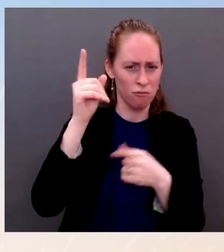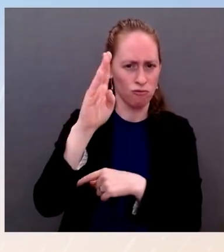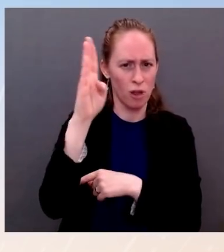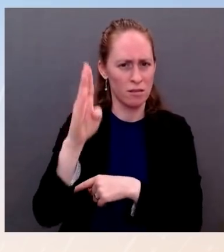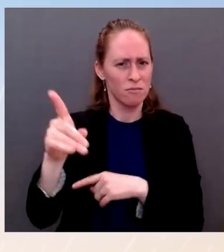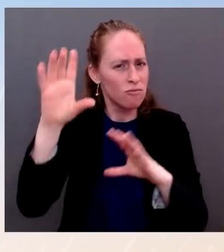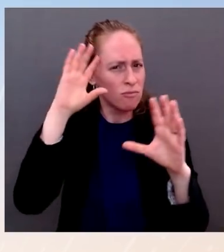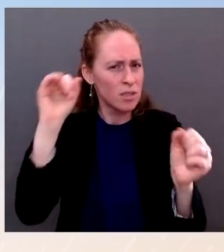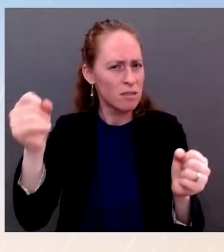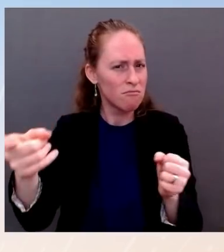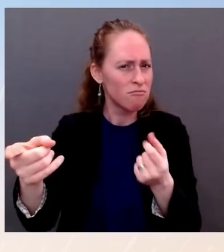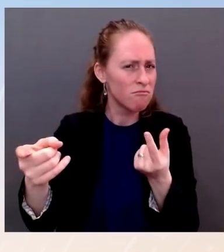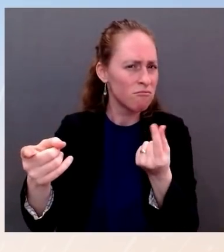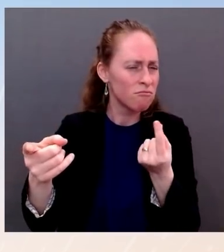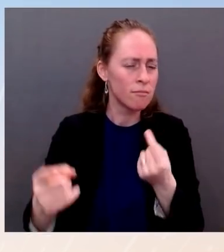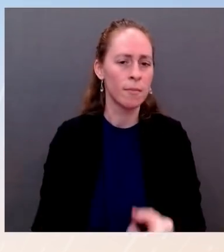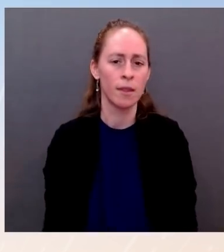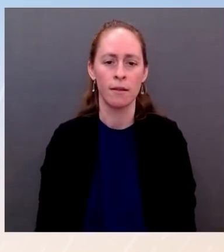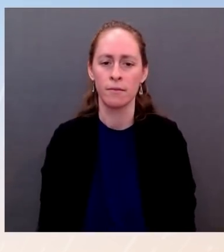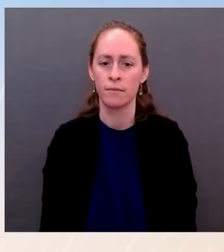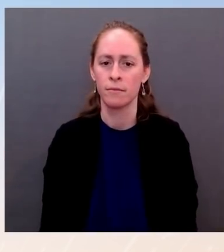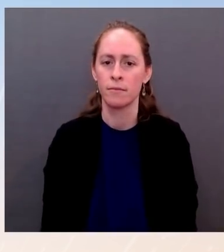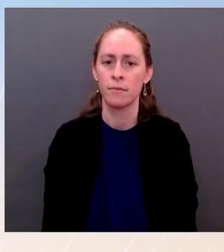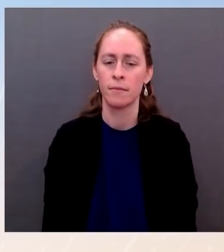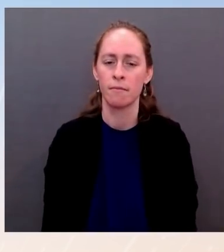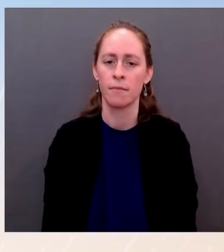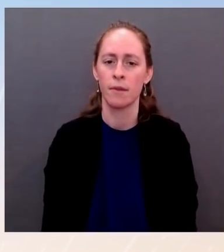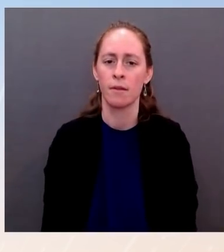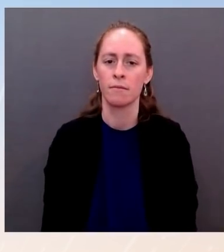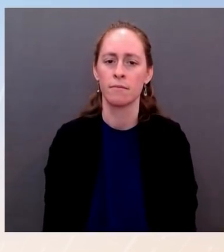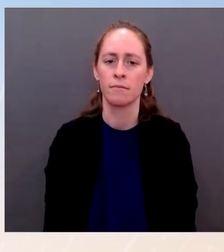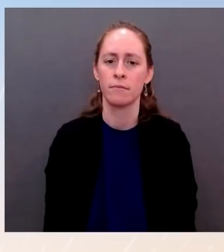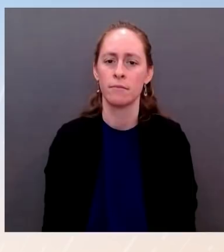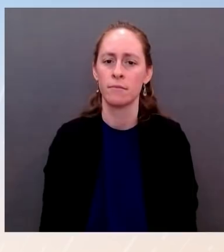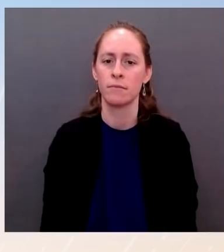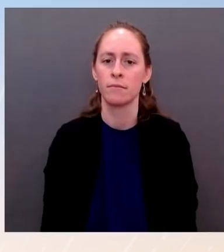the President has had with his allies and partners, including the engagement he had today,